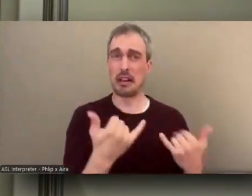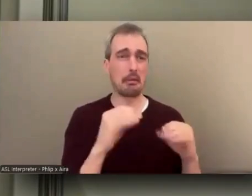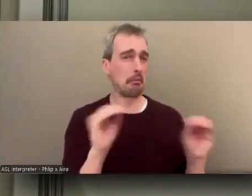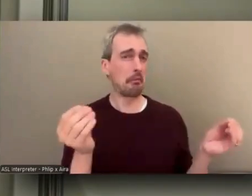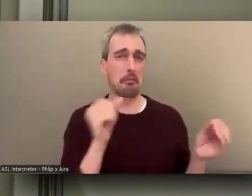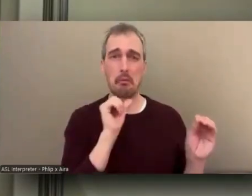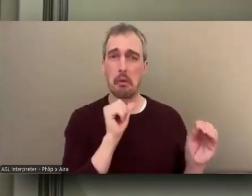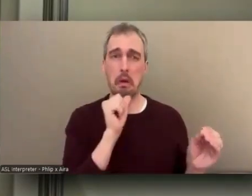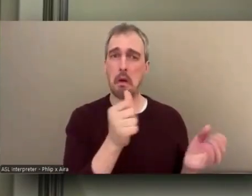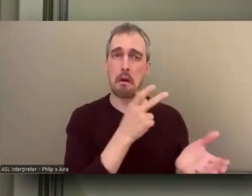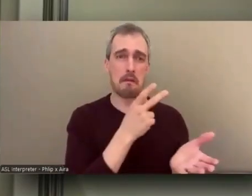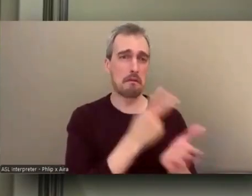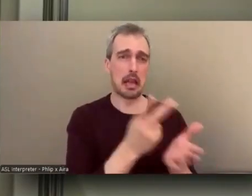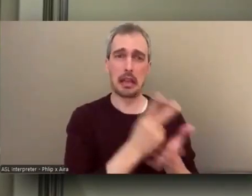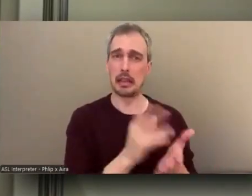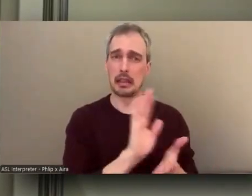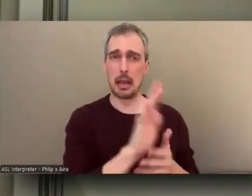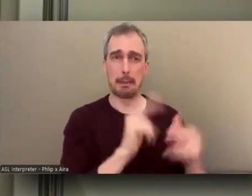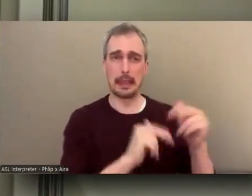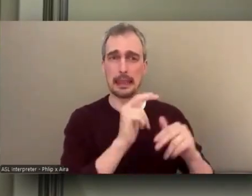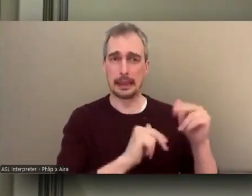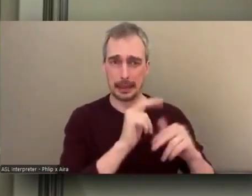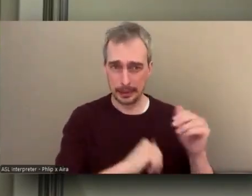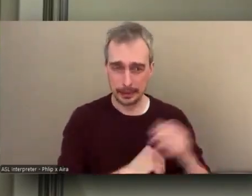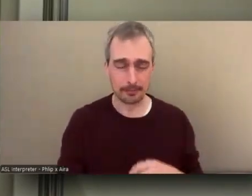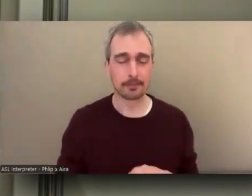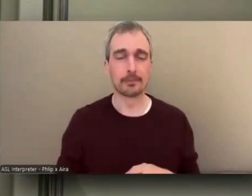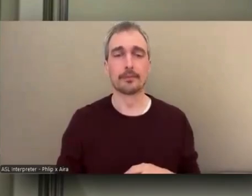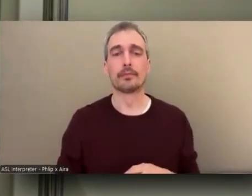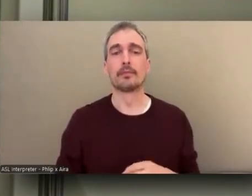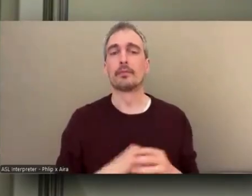So, And Asana is not authoring the tests.